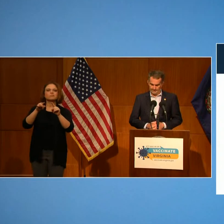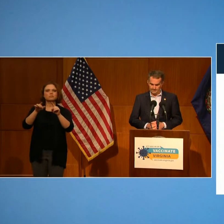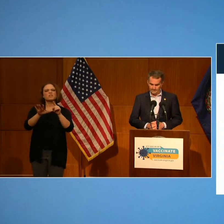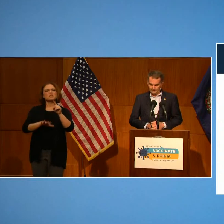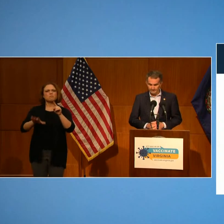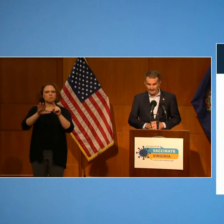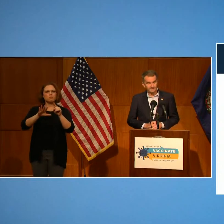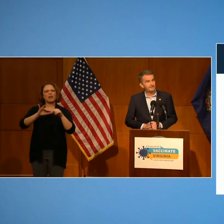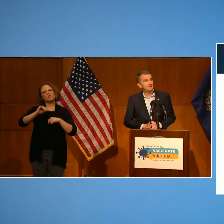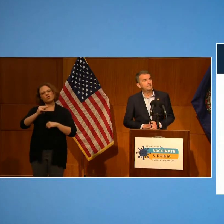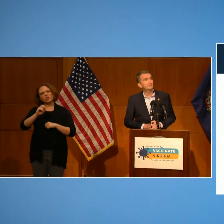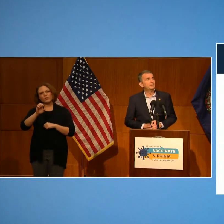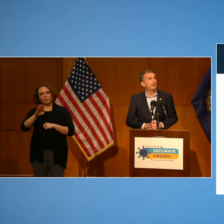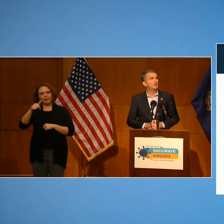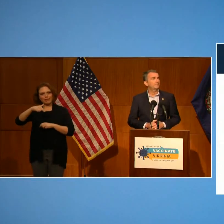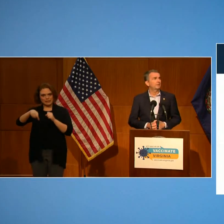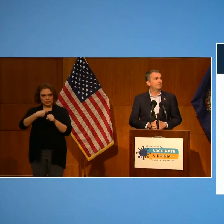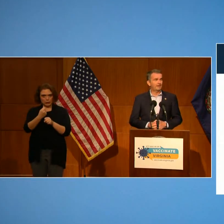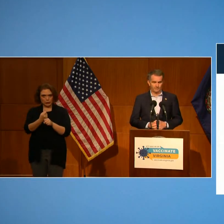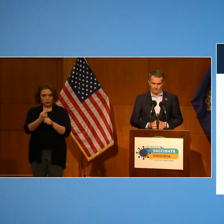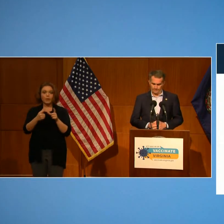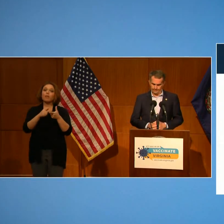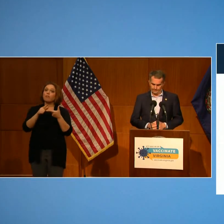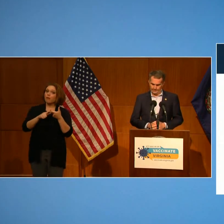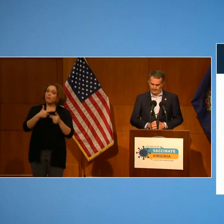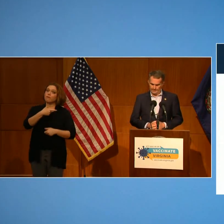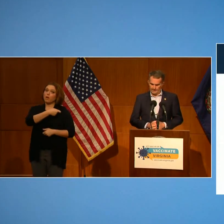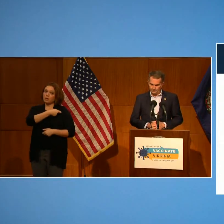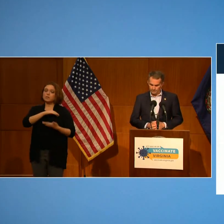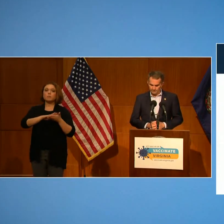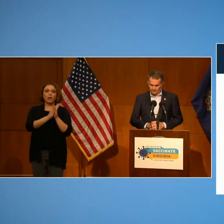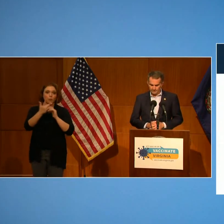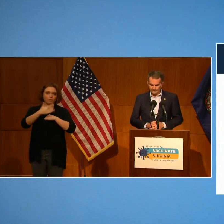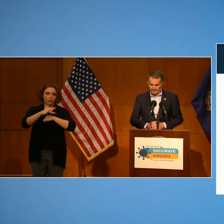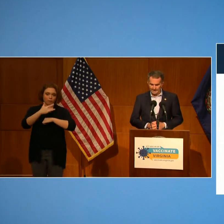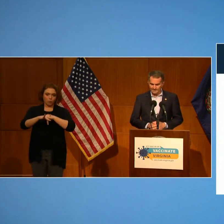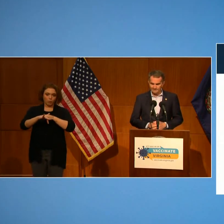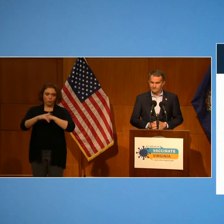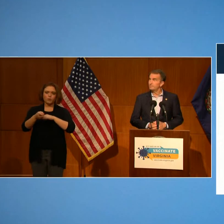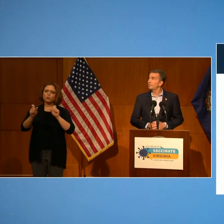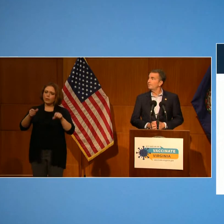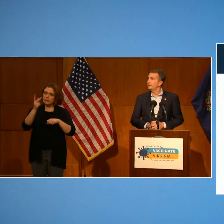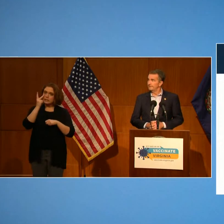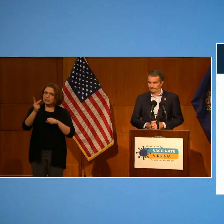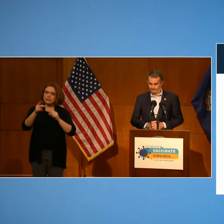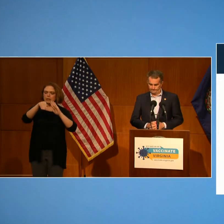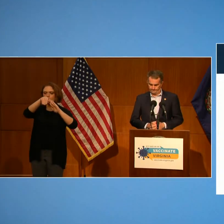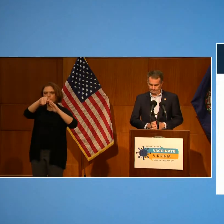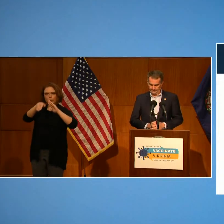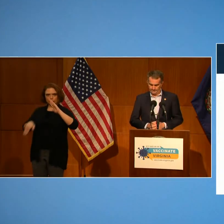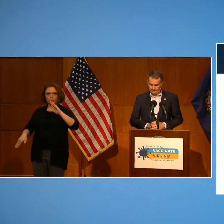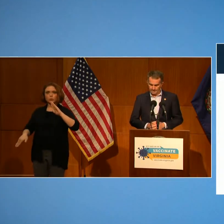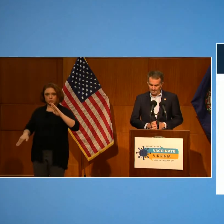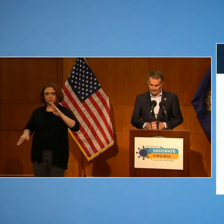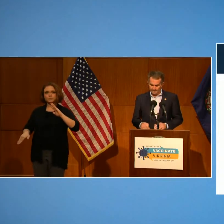ALL REMEMBER THAT WE HIT IT AROUND THE BEGINNING OF THIS YEAR. THEN BACK SCENES BECAME